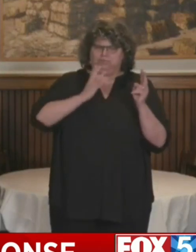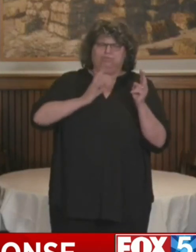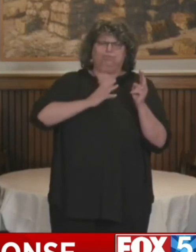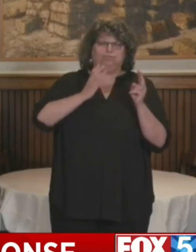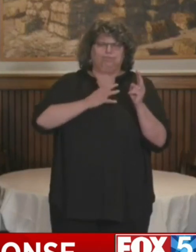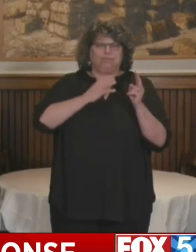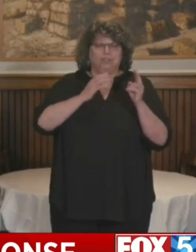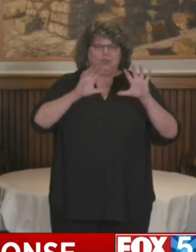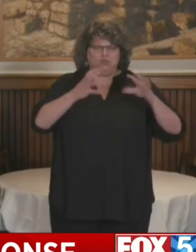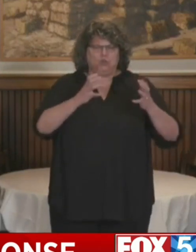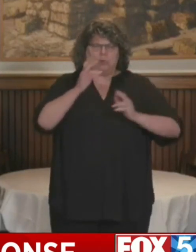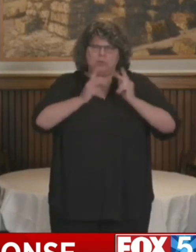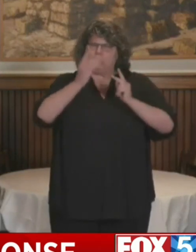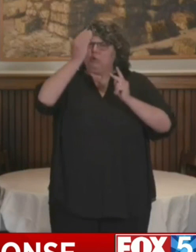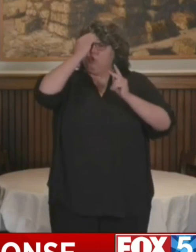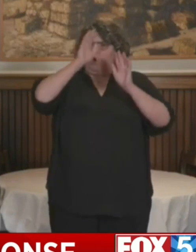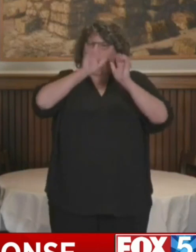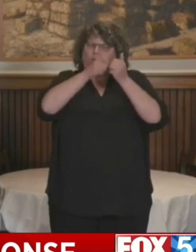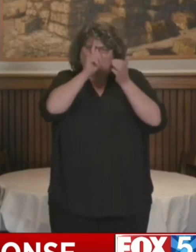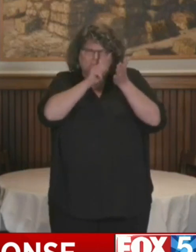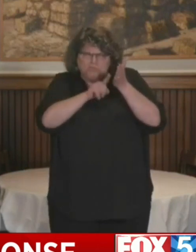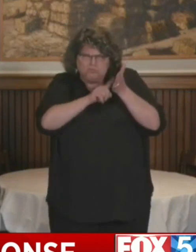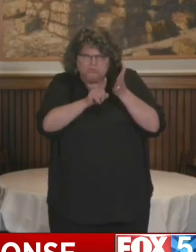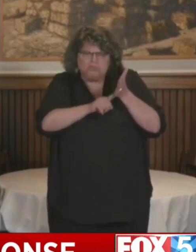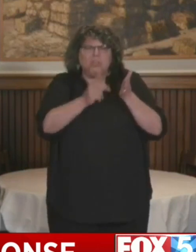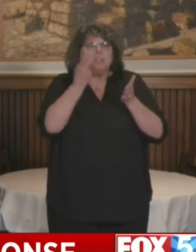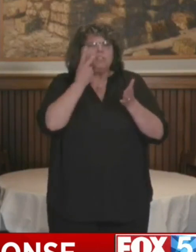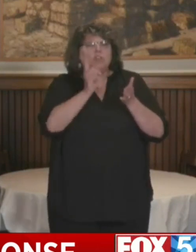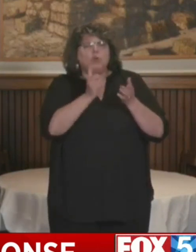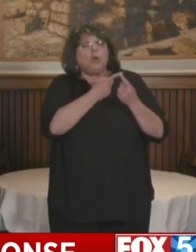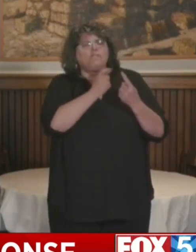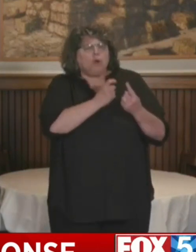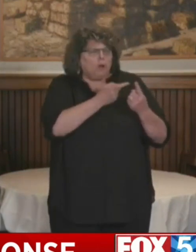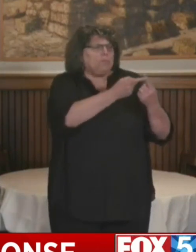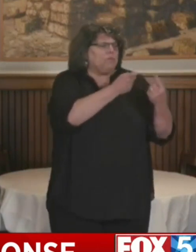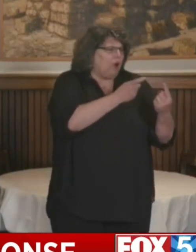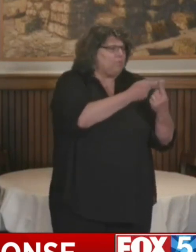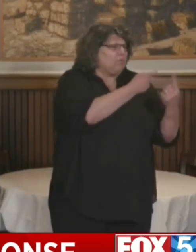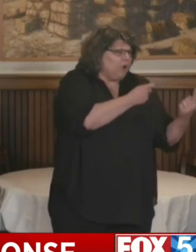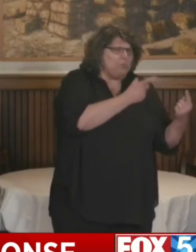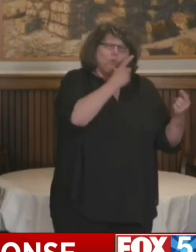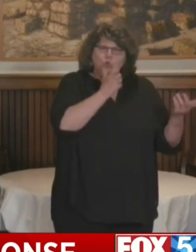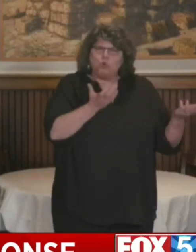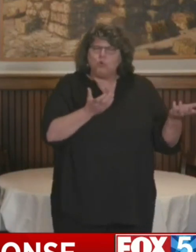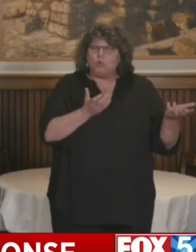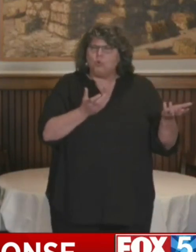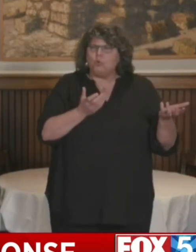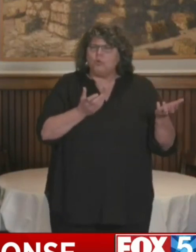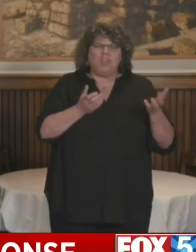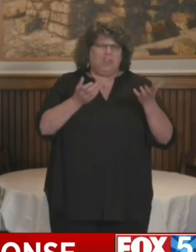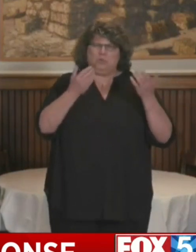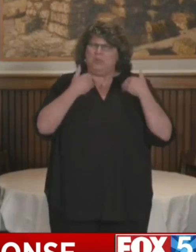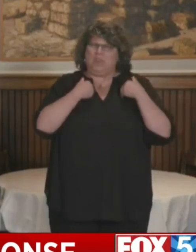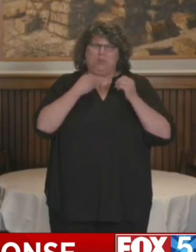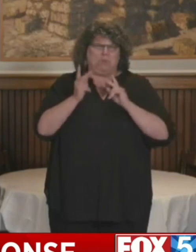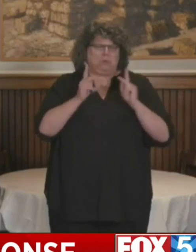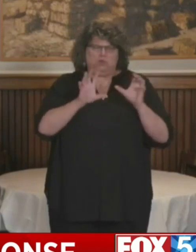ALONG SOME OF THESE ANNOUNCEMENTS WE HAVE A VERY SOPHISTICATED TRACY CORE THAT IS WELL ESTABLISHED IN THE